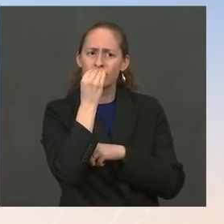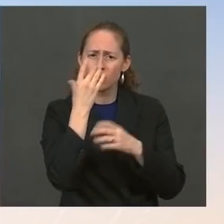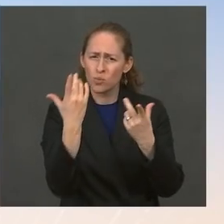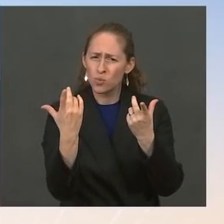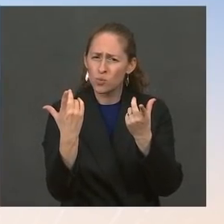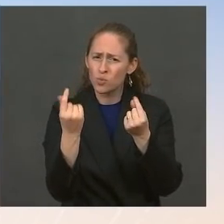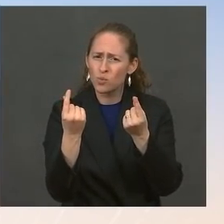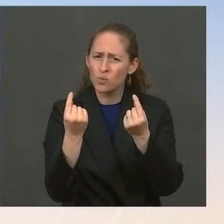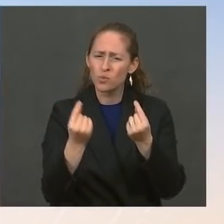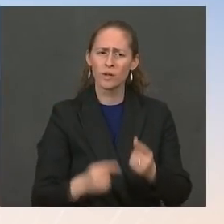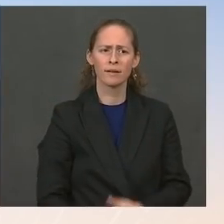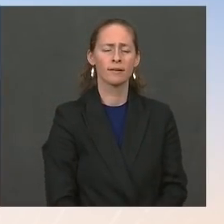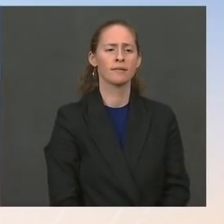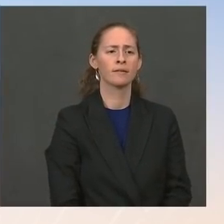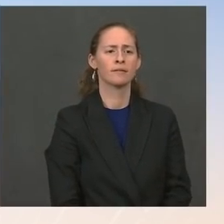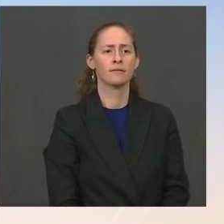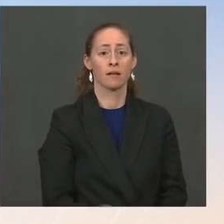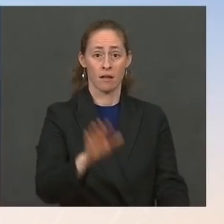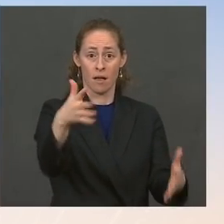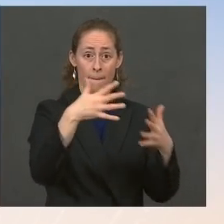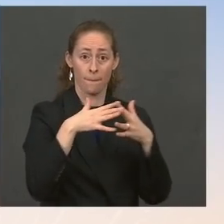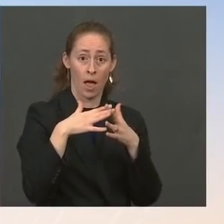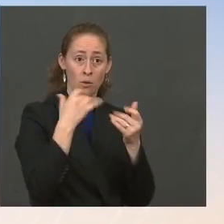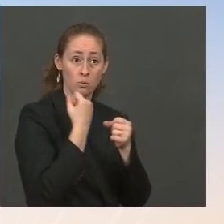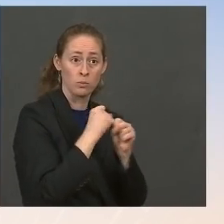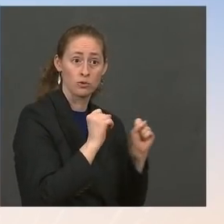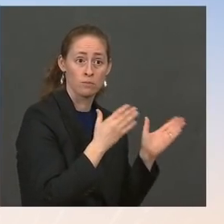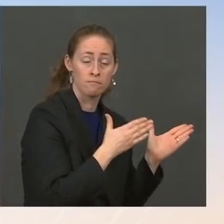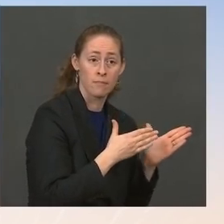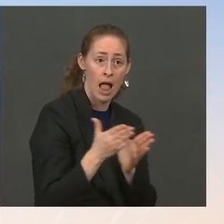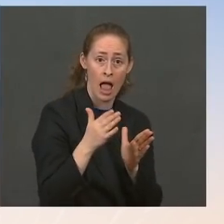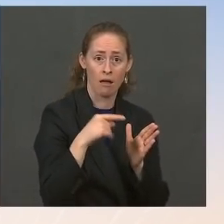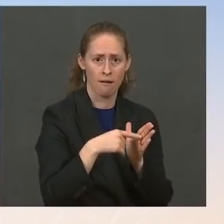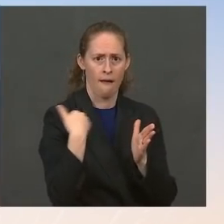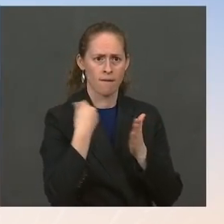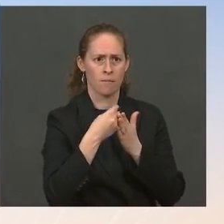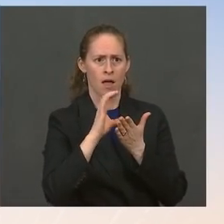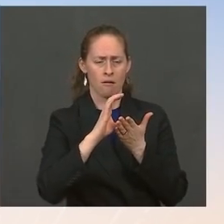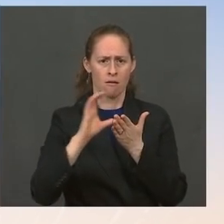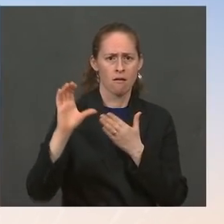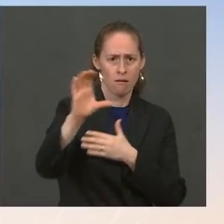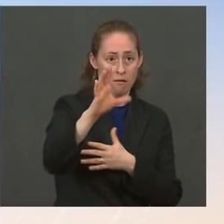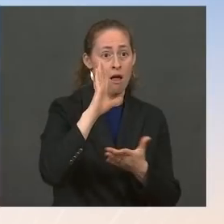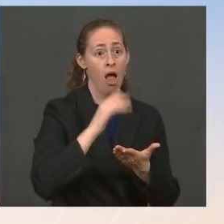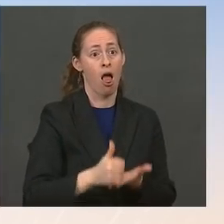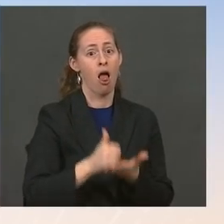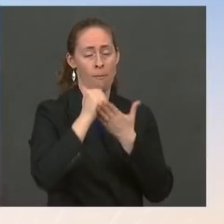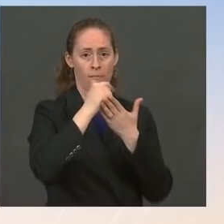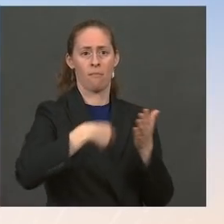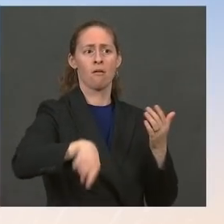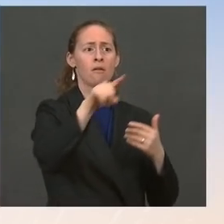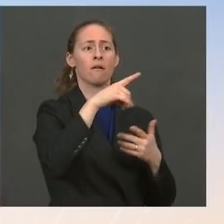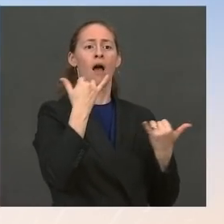we've cut childhood hunger in half over the last year. And I would tell you that when we look to getting the Build Back Better agenda passed,